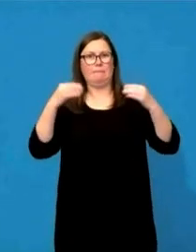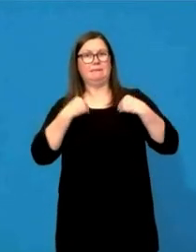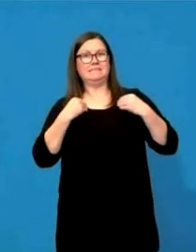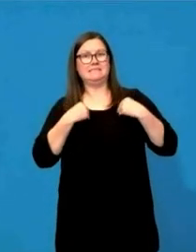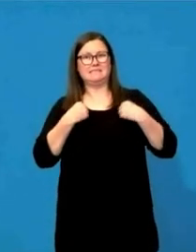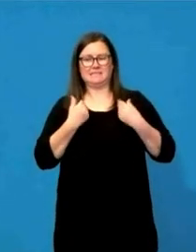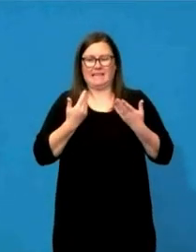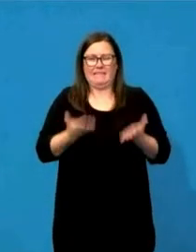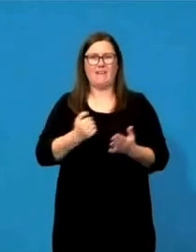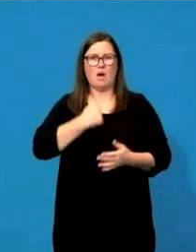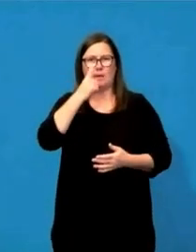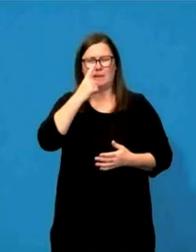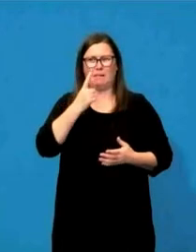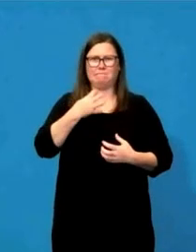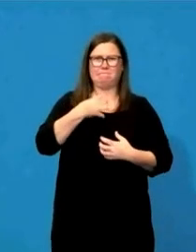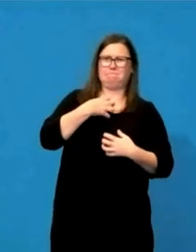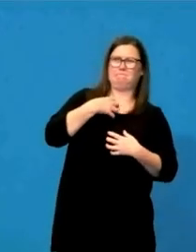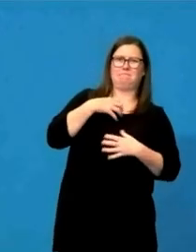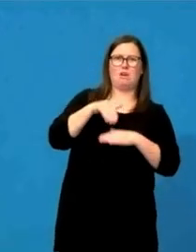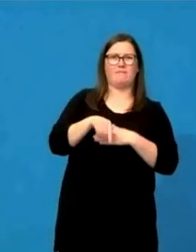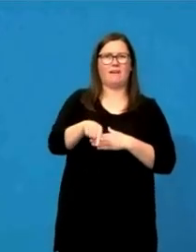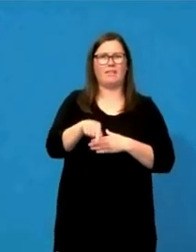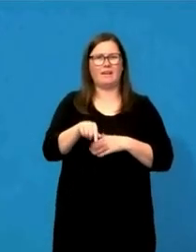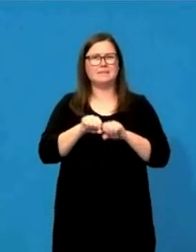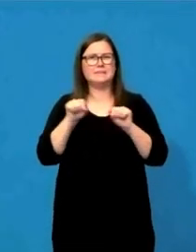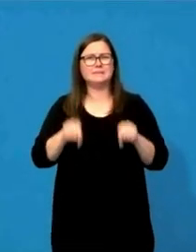So - and there's got to be flexibility in this system.